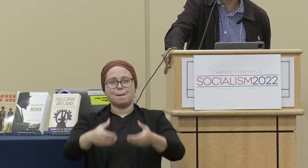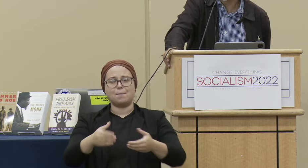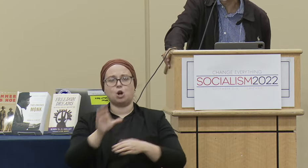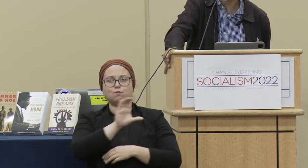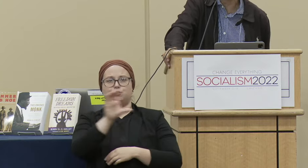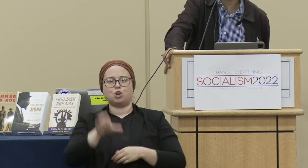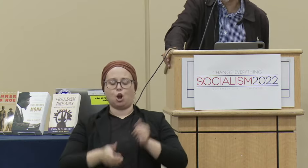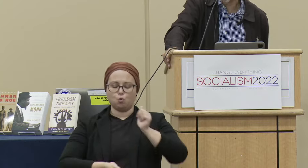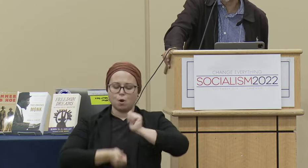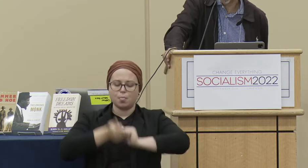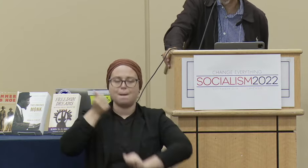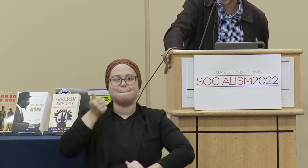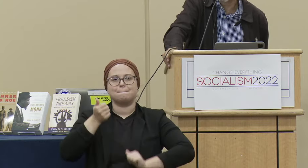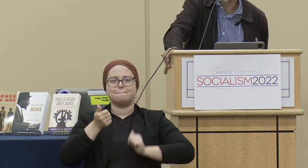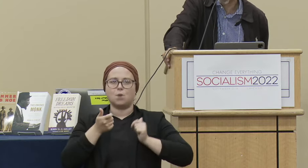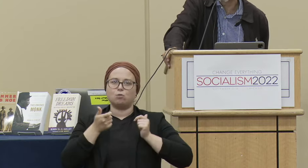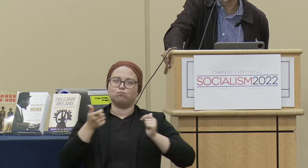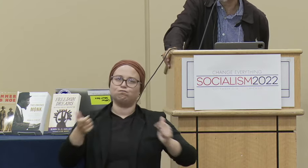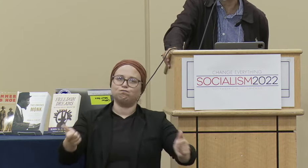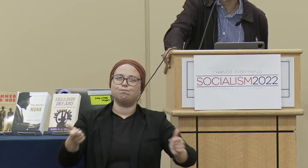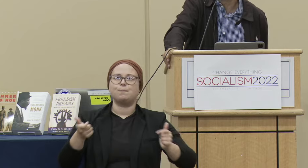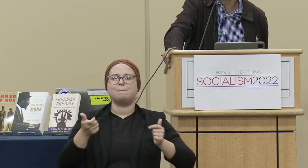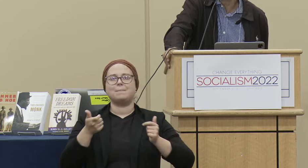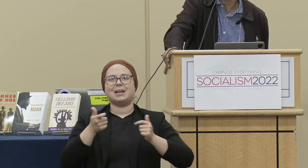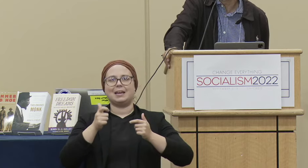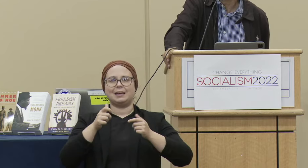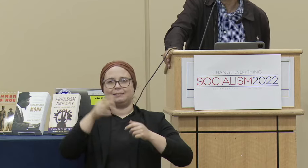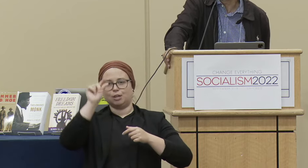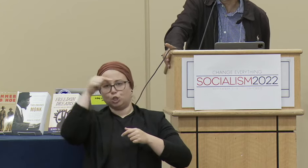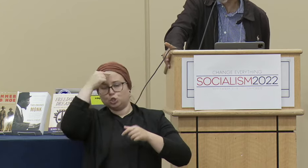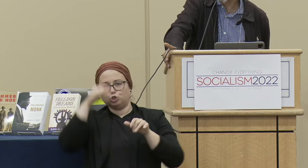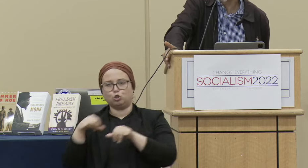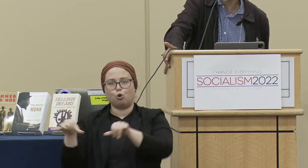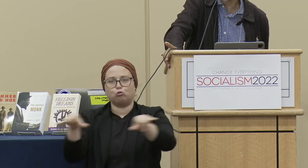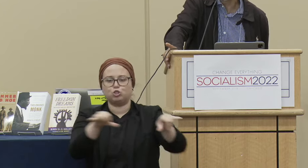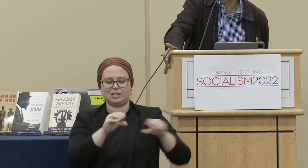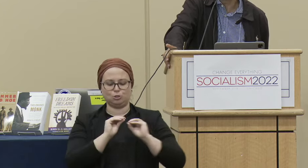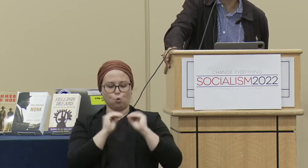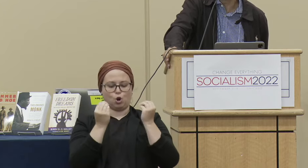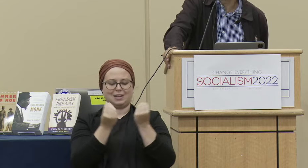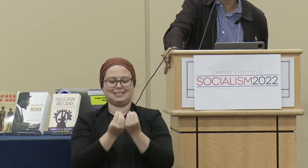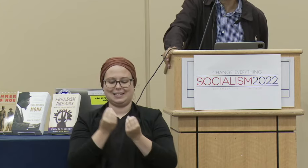it if I have to, I argue the Black Panther Party in Chicago was the most significant socialist organization in